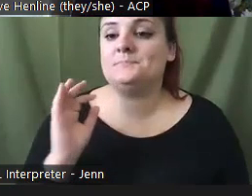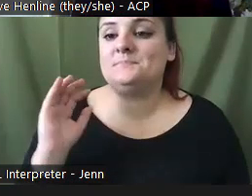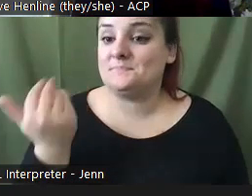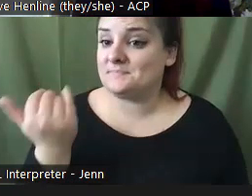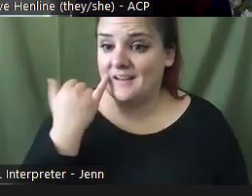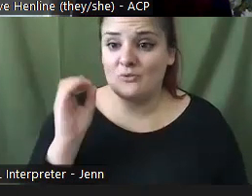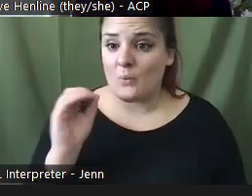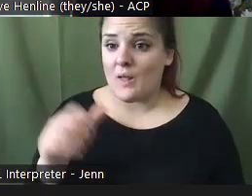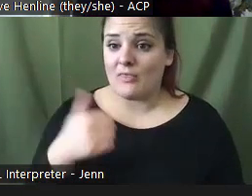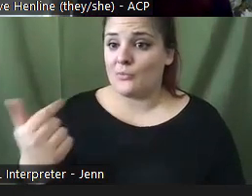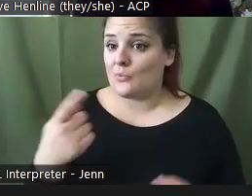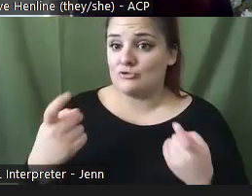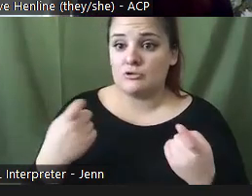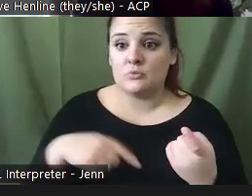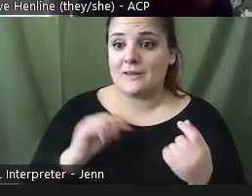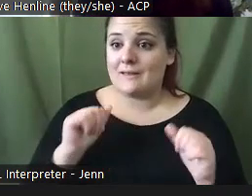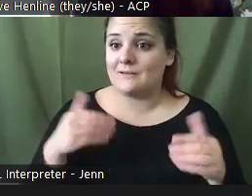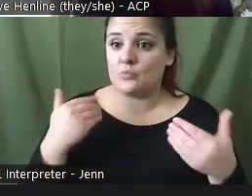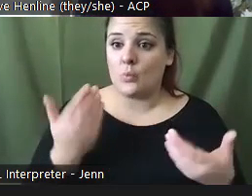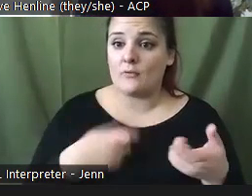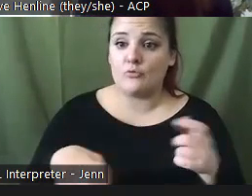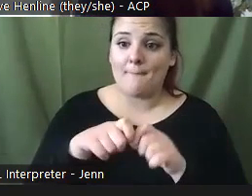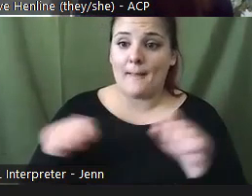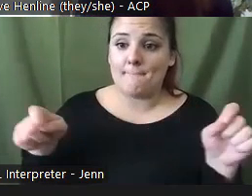it looks like we can go ahead and wrap up. Is there anything else you would like to add Olive?